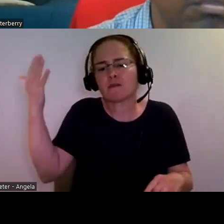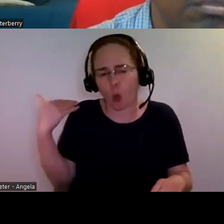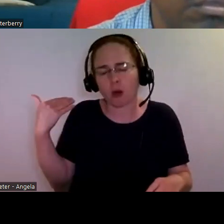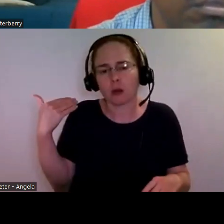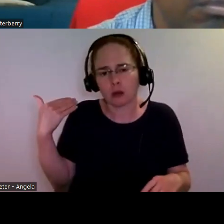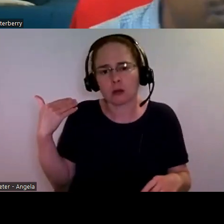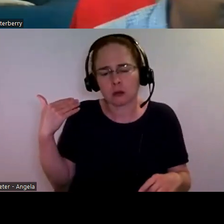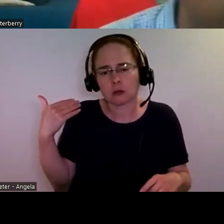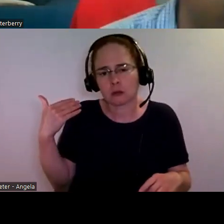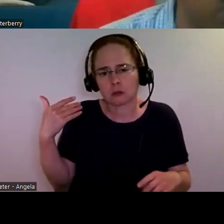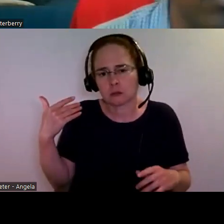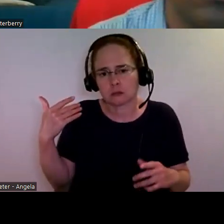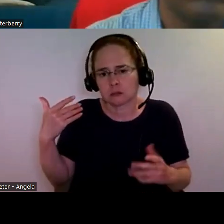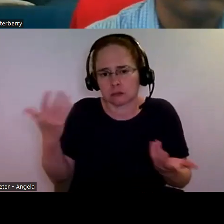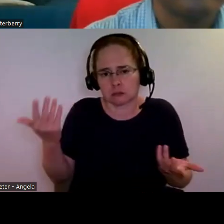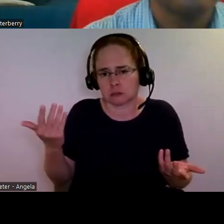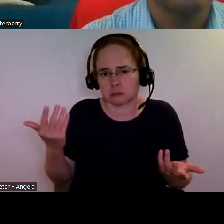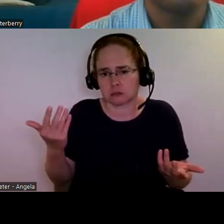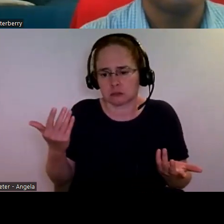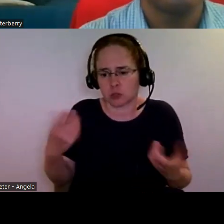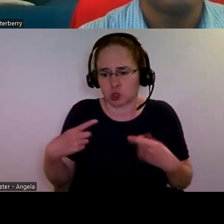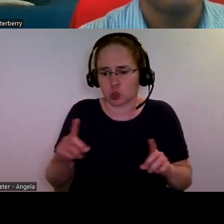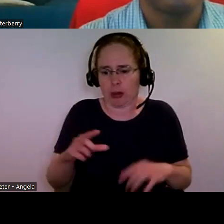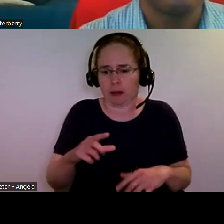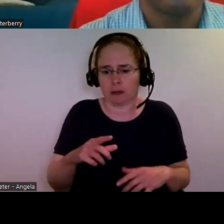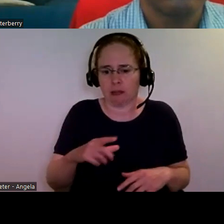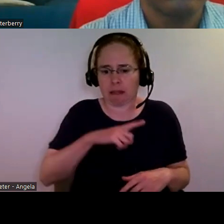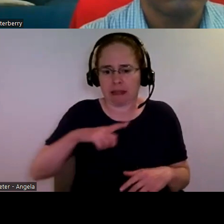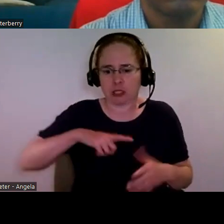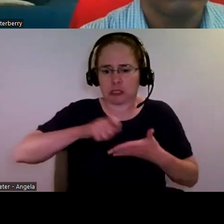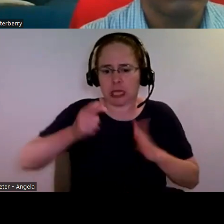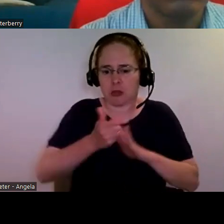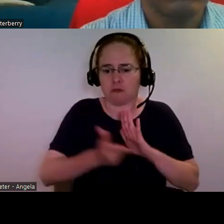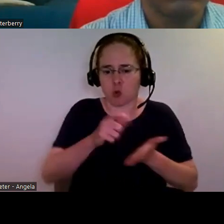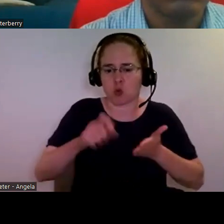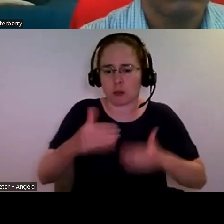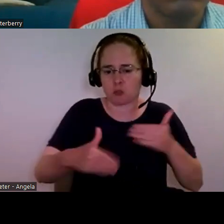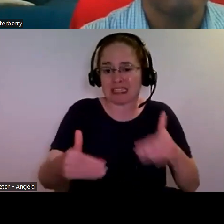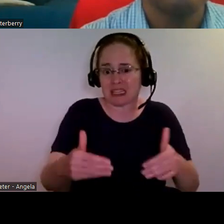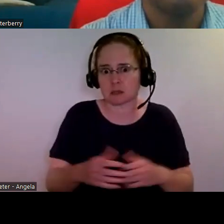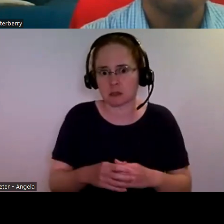the you know legislative writing process and how we're still trying to make up for